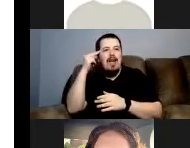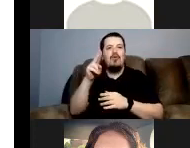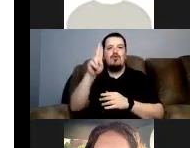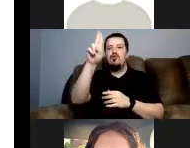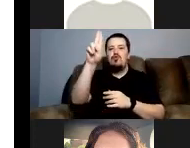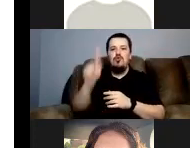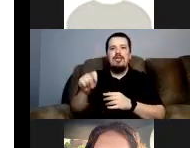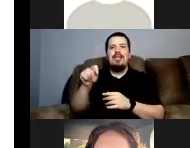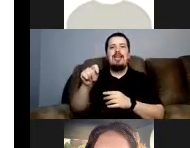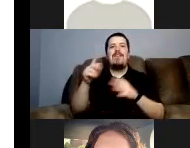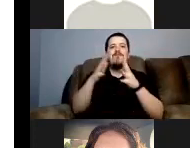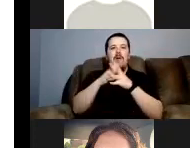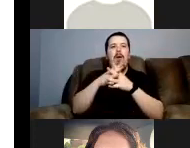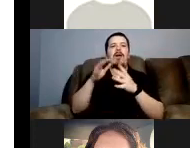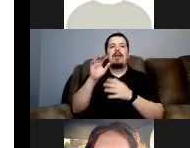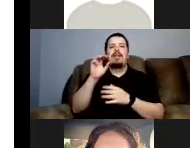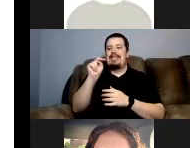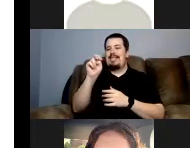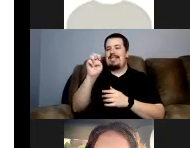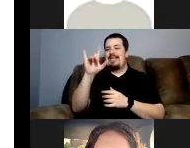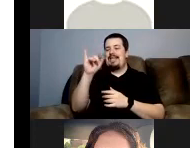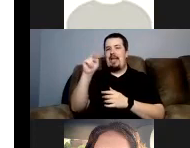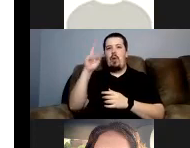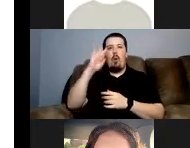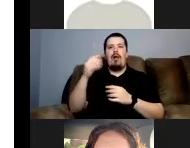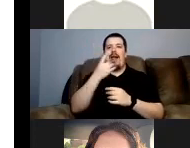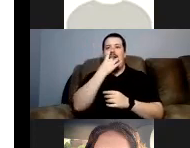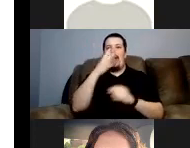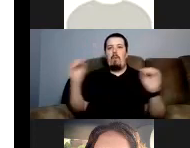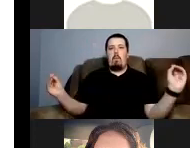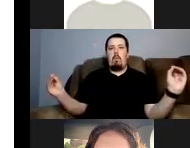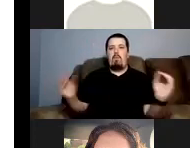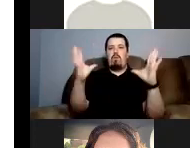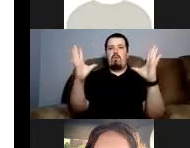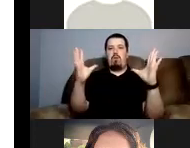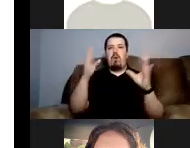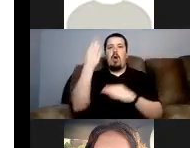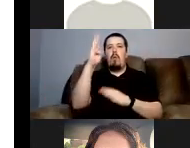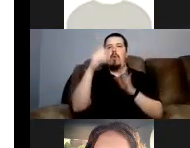Stadium they'll all be lit lighting up Coalition Blue in honor of uh Disability Advocacy Day,